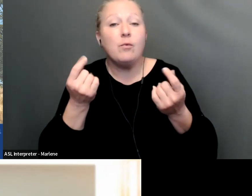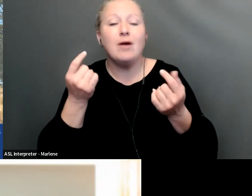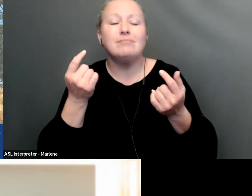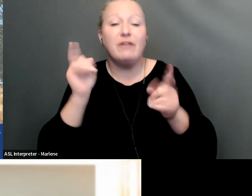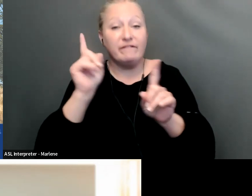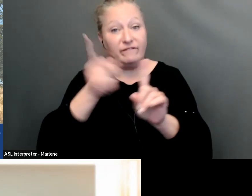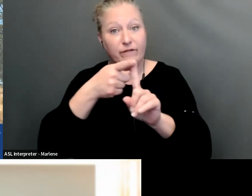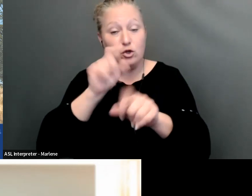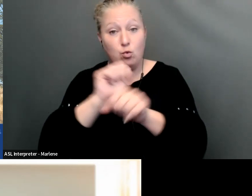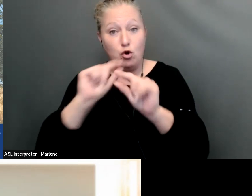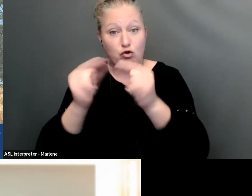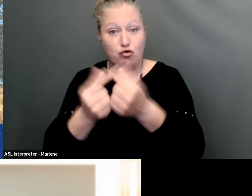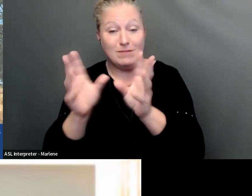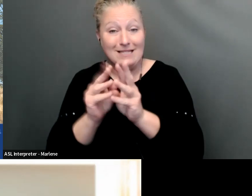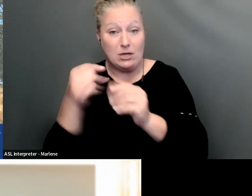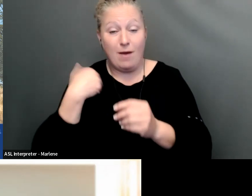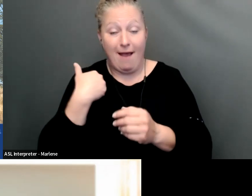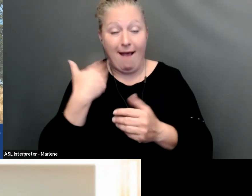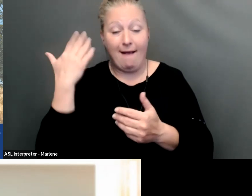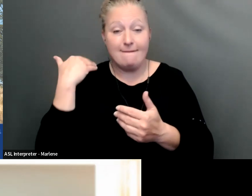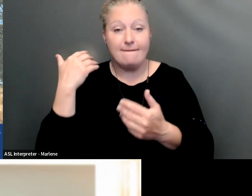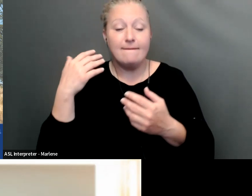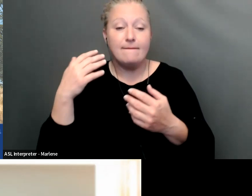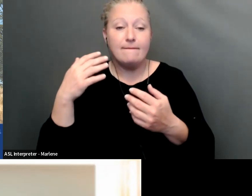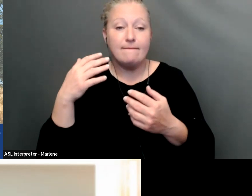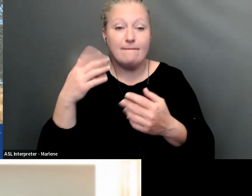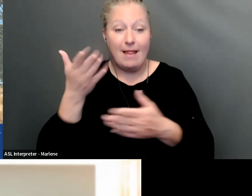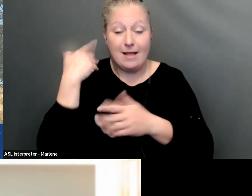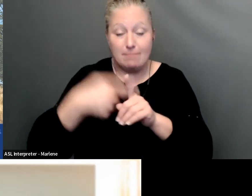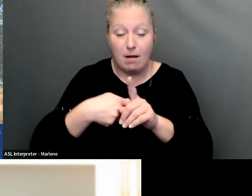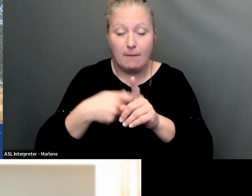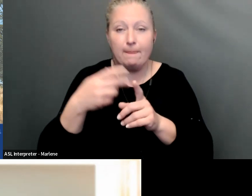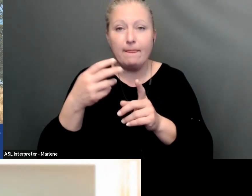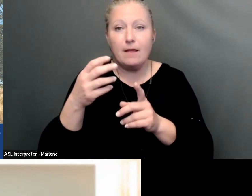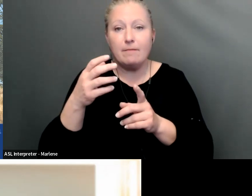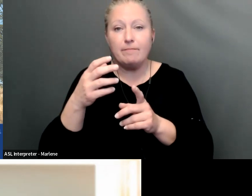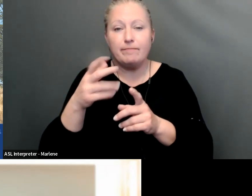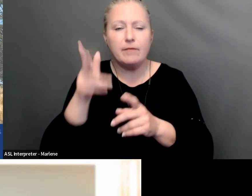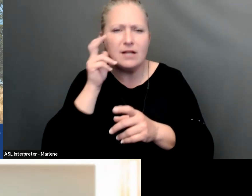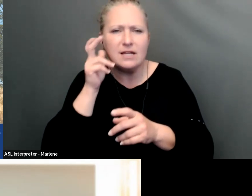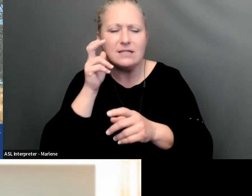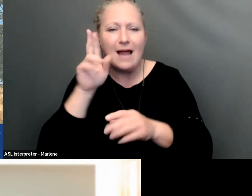the first work group session that we had last month was listening to the national digital